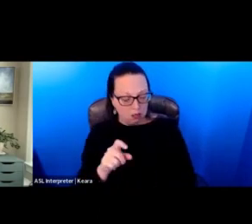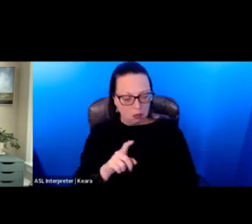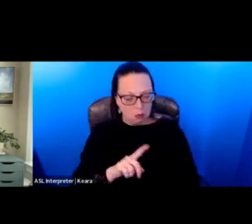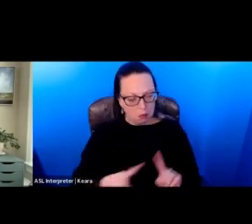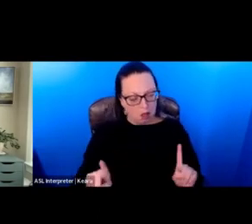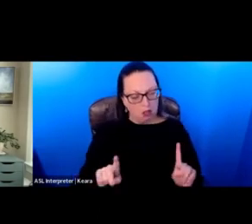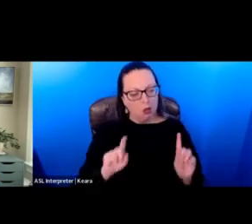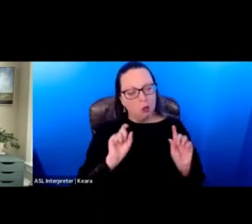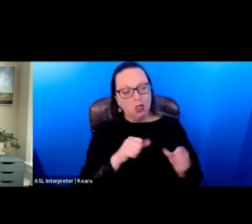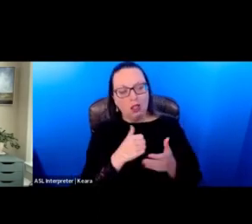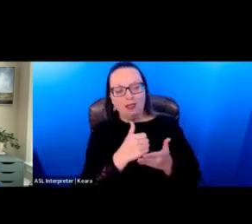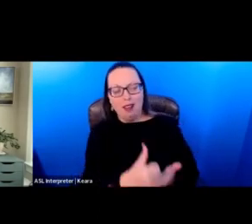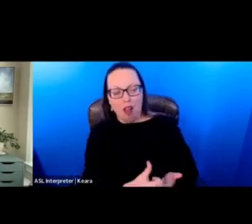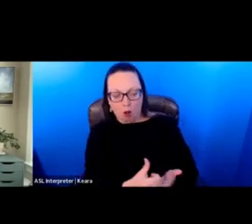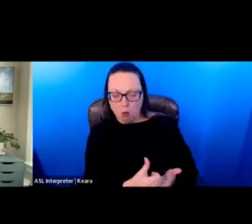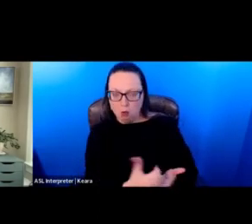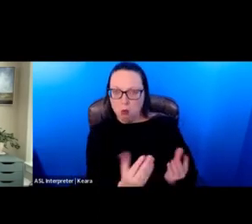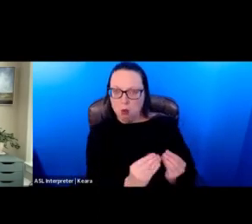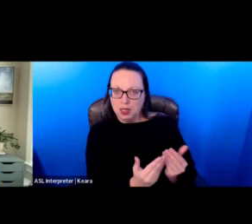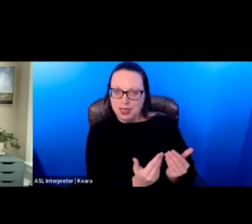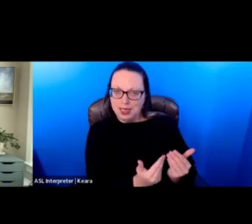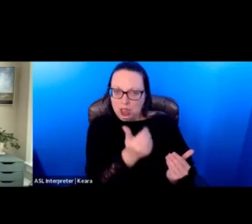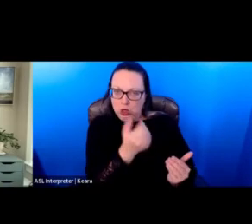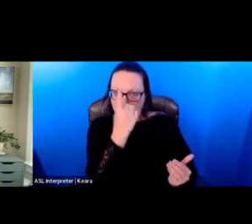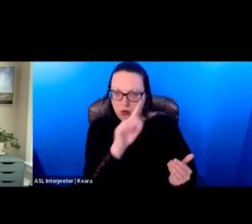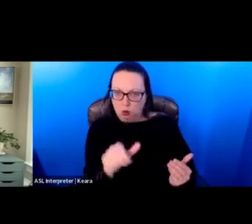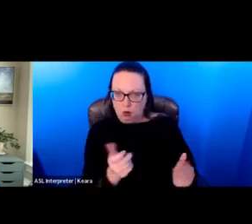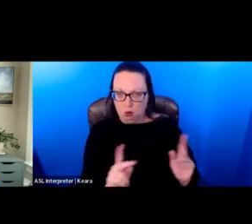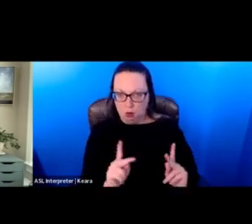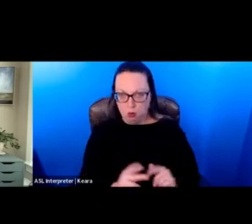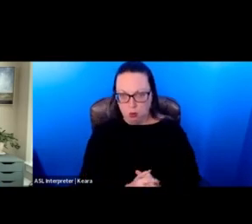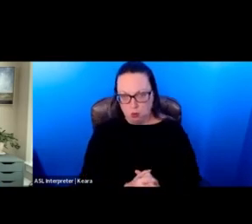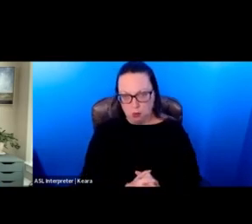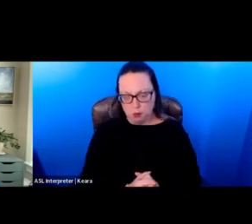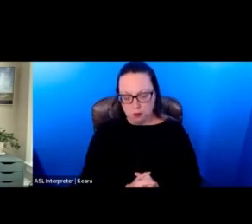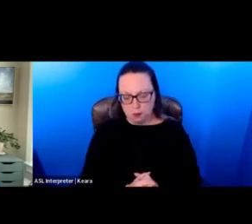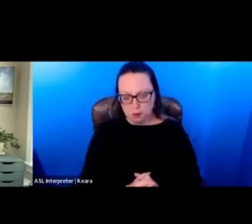little bit easier before for other people. So my mentor